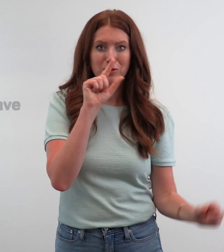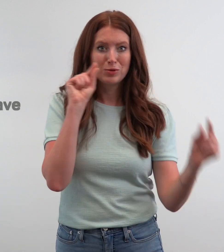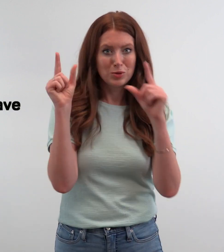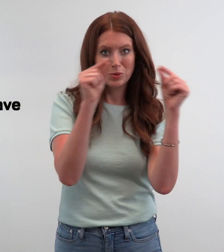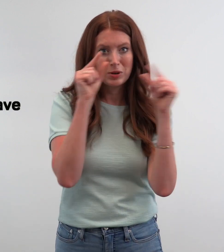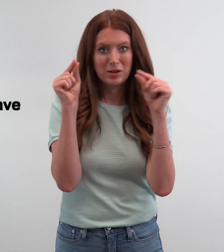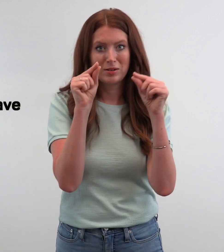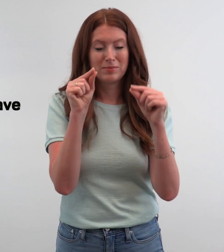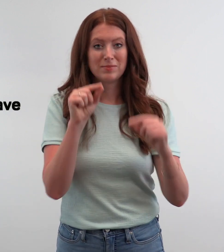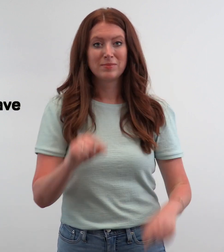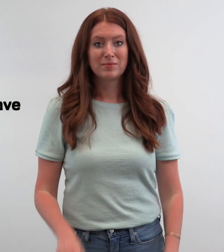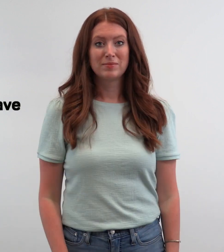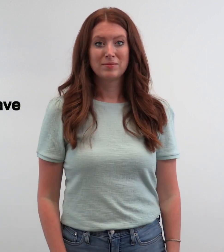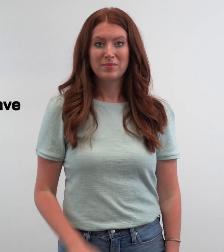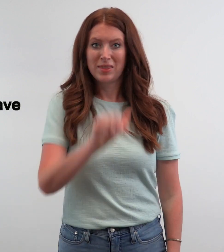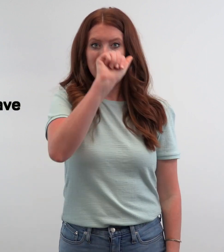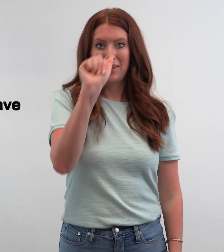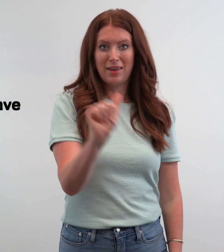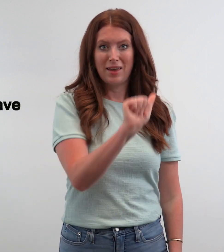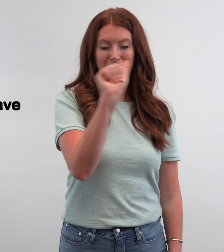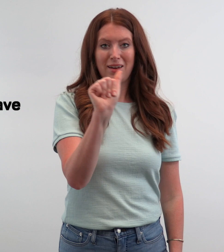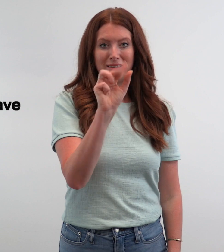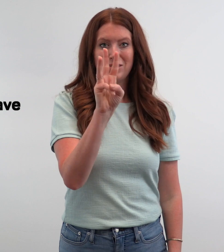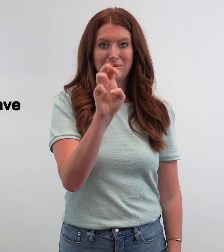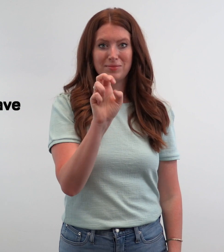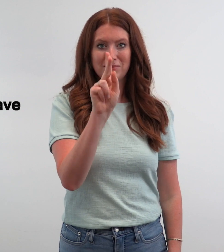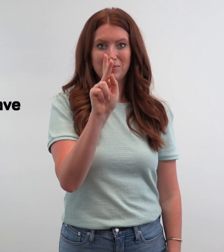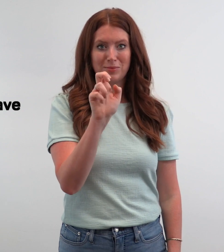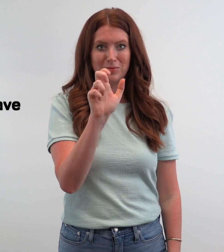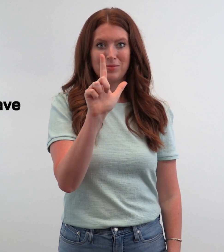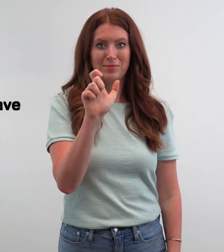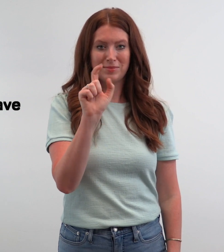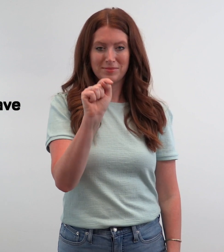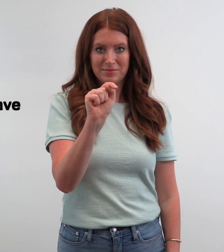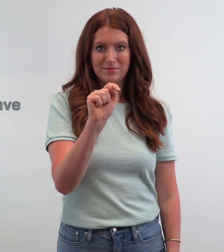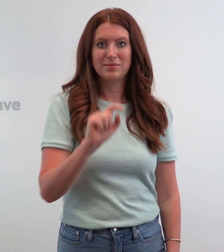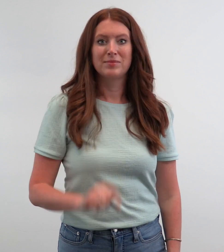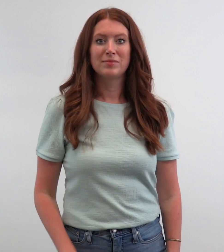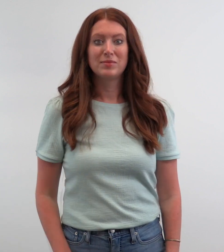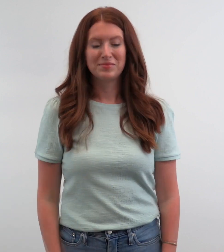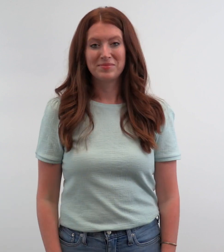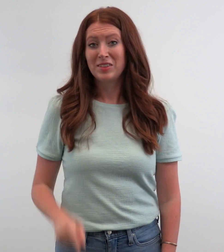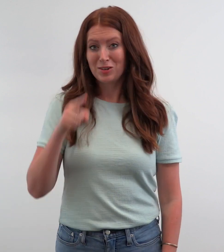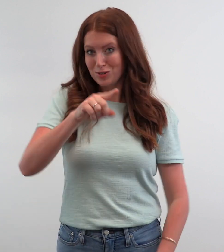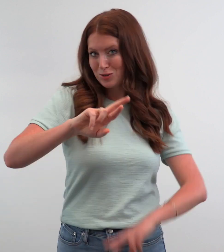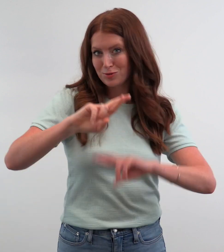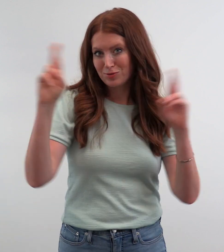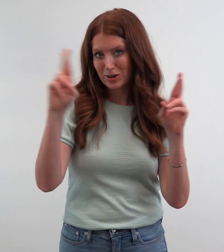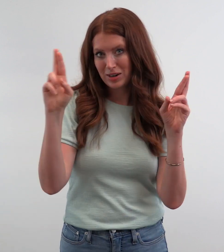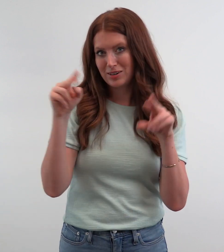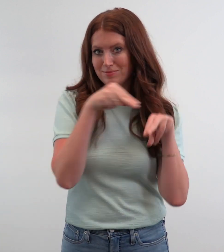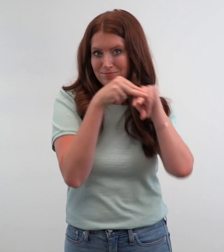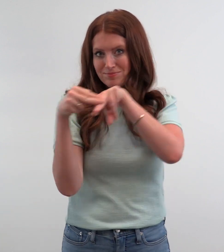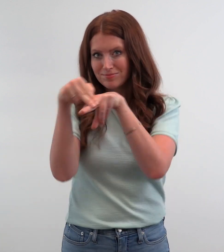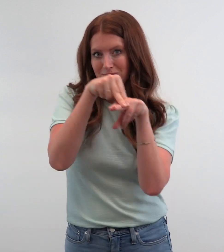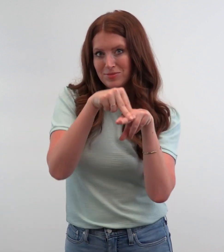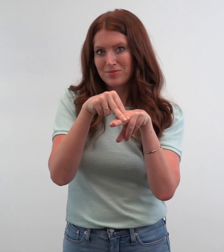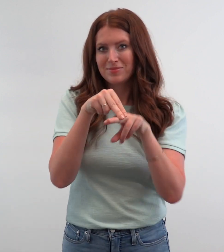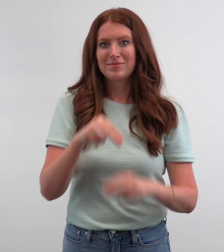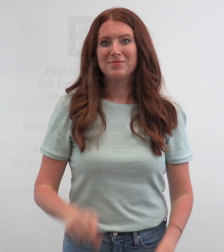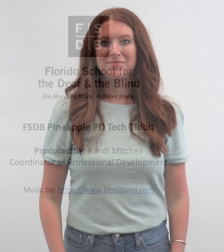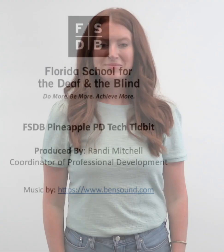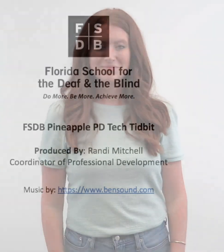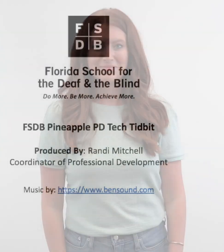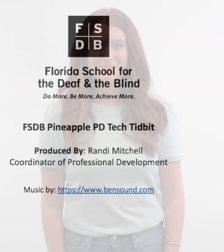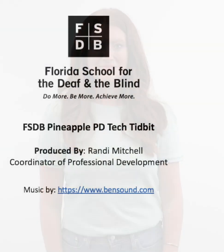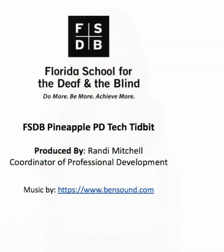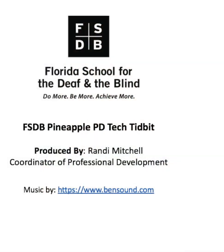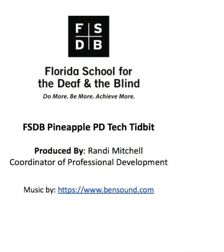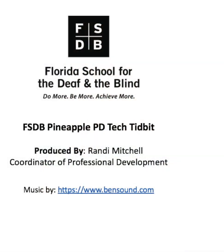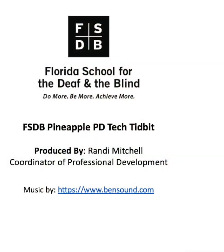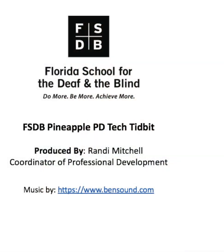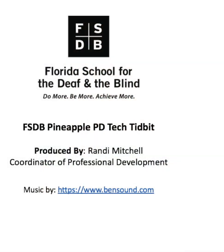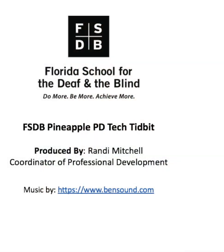them on Twitter @Wakelet. Are you ready to ride the wave?